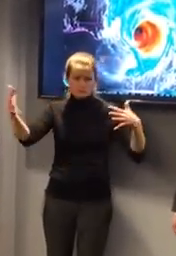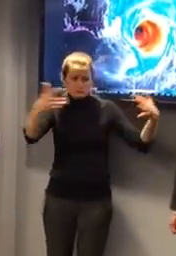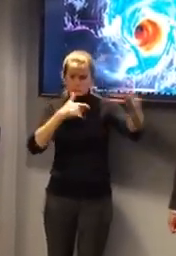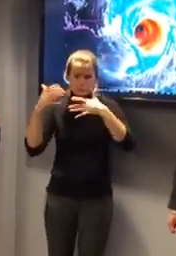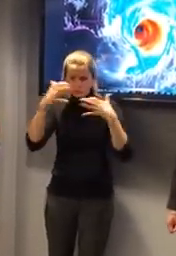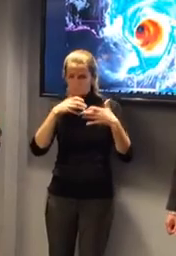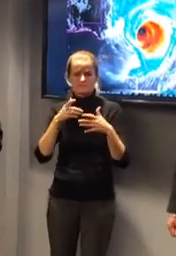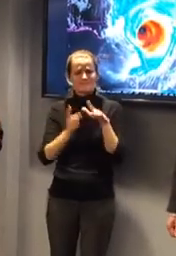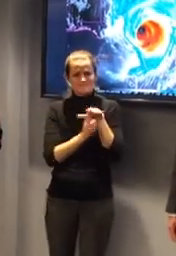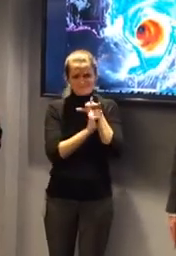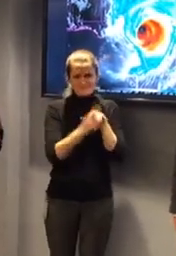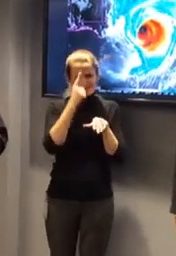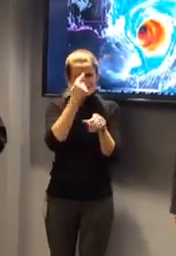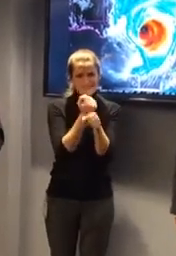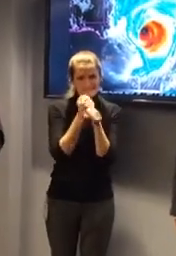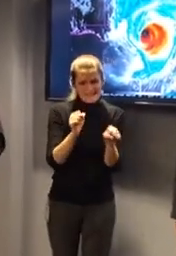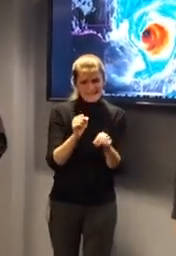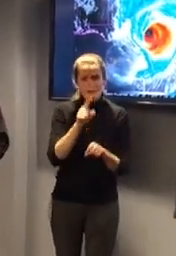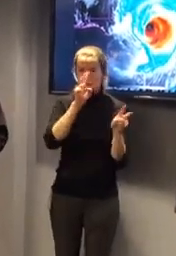We'll be staying in touch with you, thank you for watching today, and please stay safe.